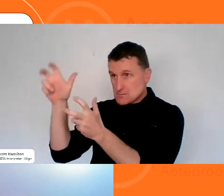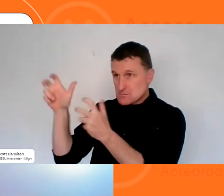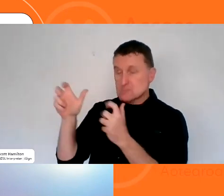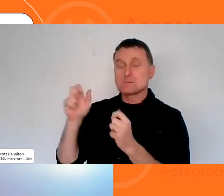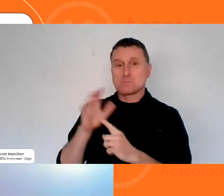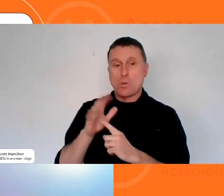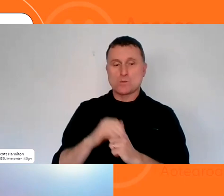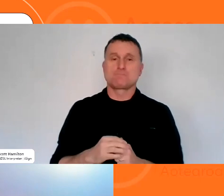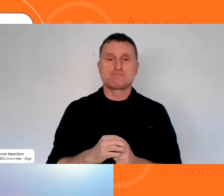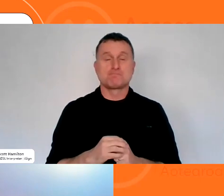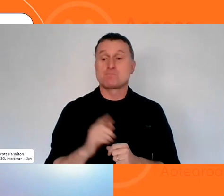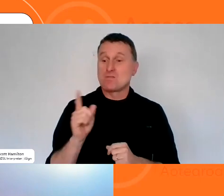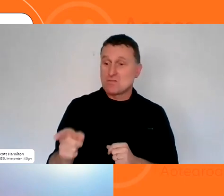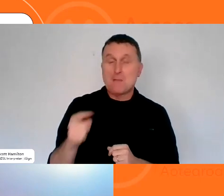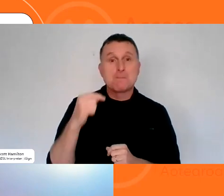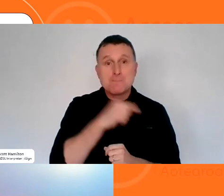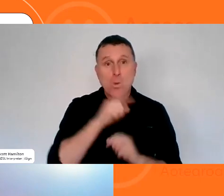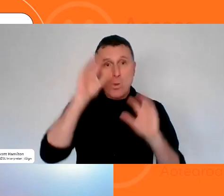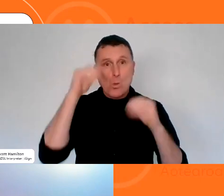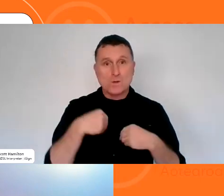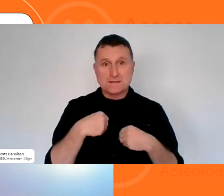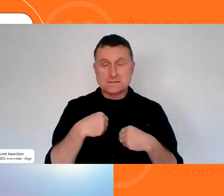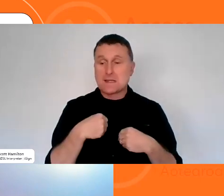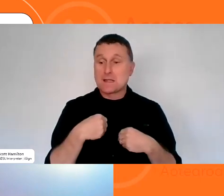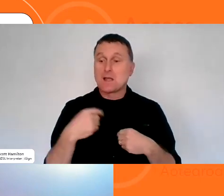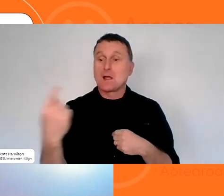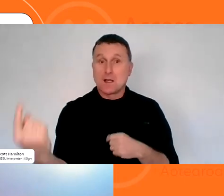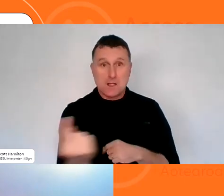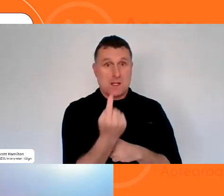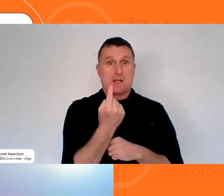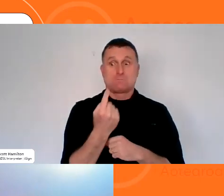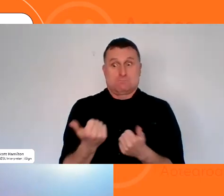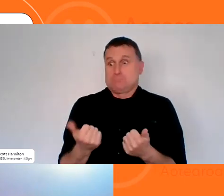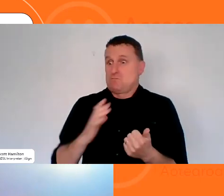we welcomed with open arms and we had a really amazing time with